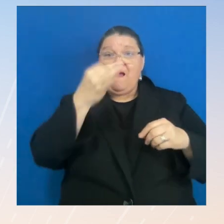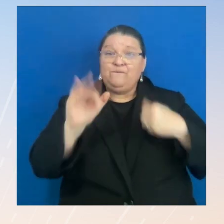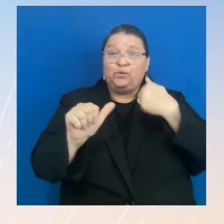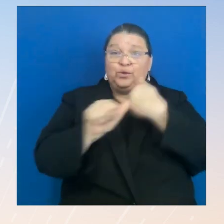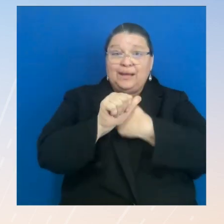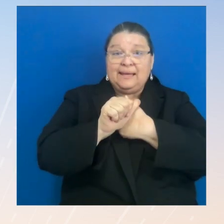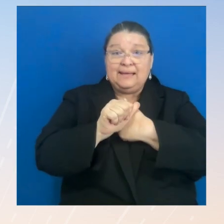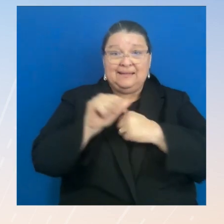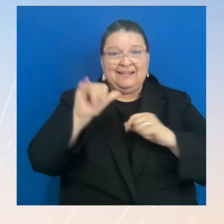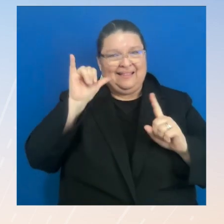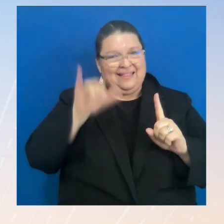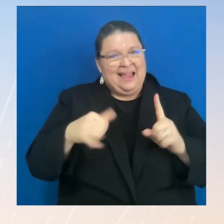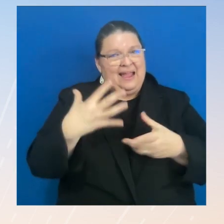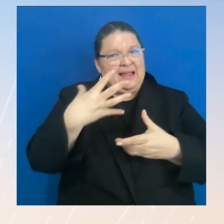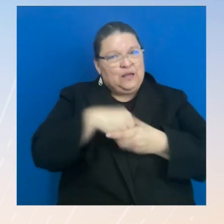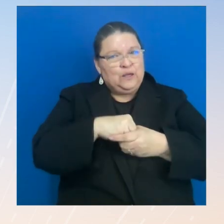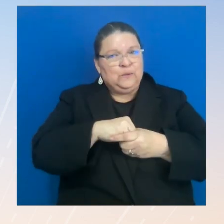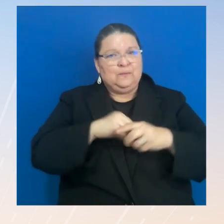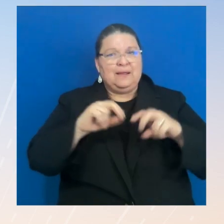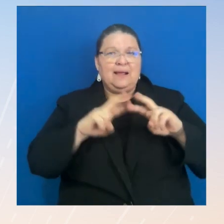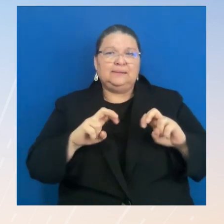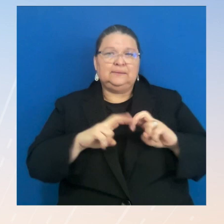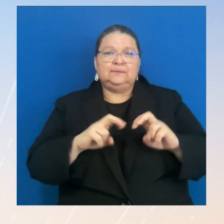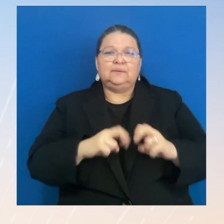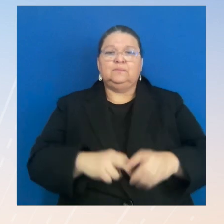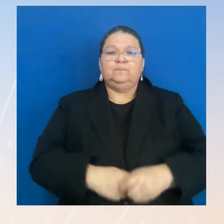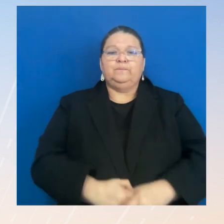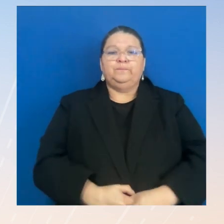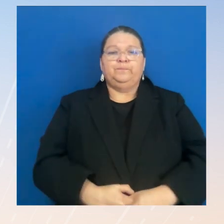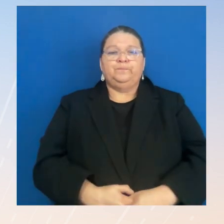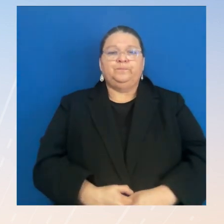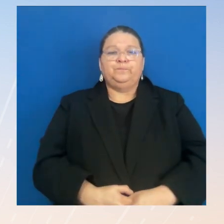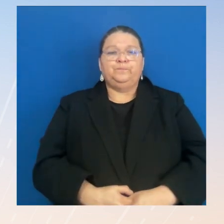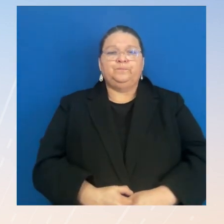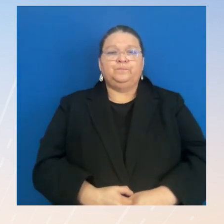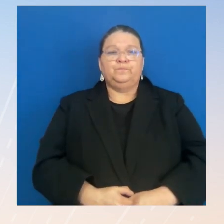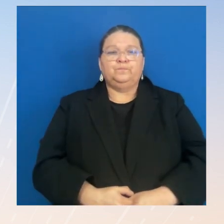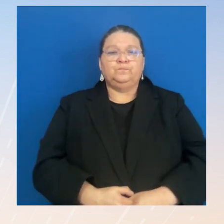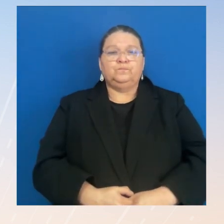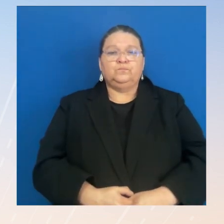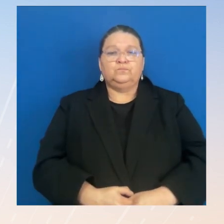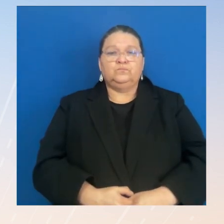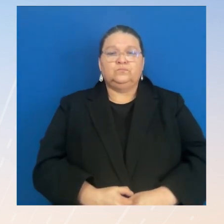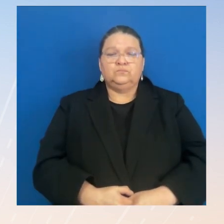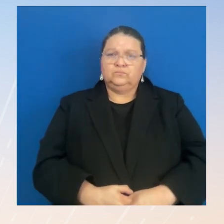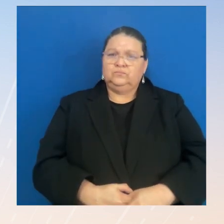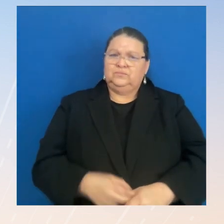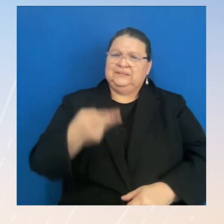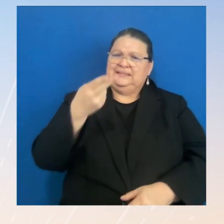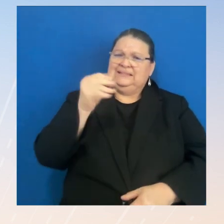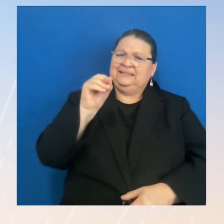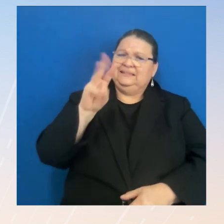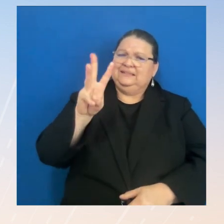Ms. Psaki: And then to follow up on Mary's question: How does the U.S. define a Russian incursion or invasion into NATO territory?